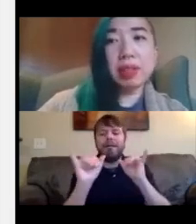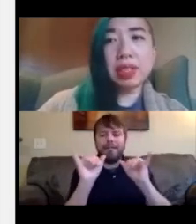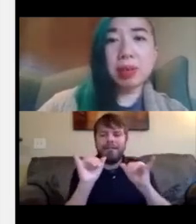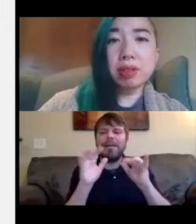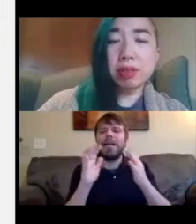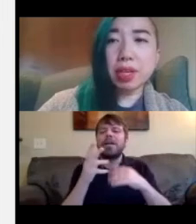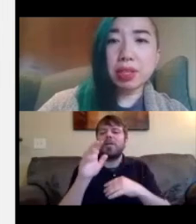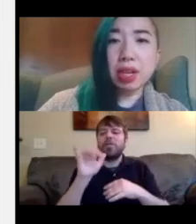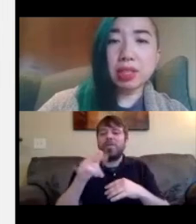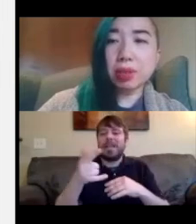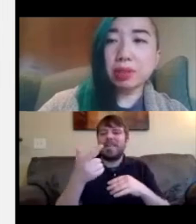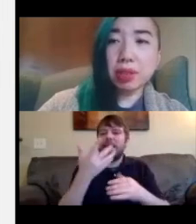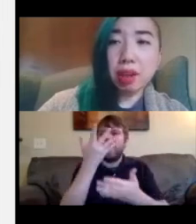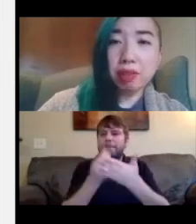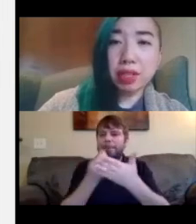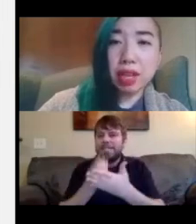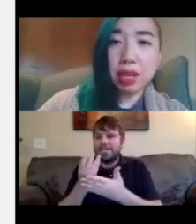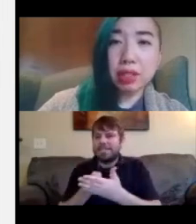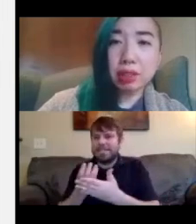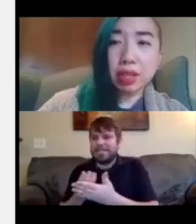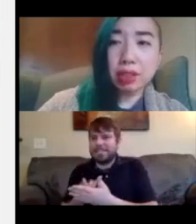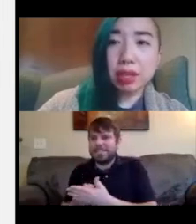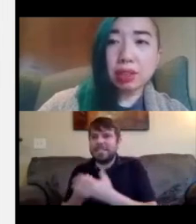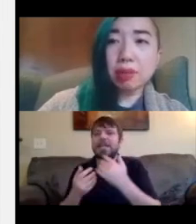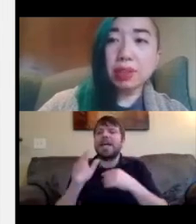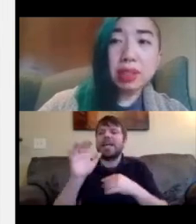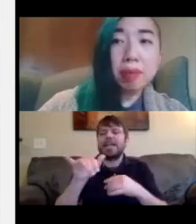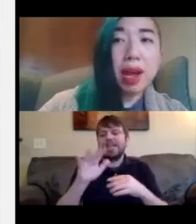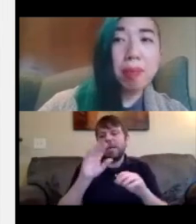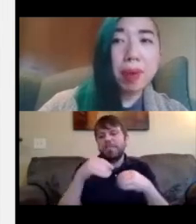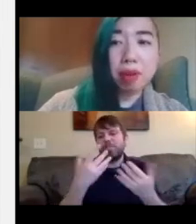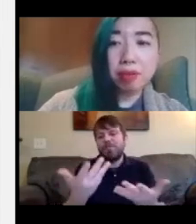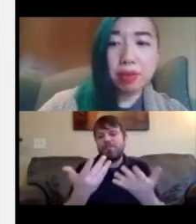much information as what's written out via text, right? So I want us to think about how powerful